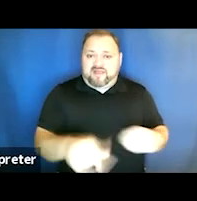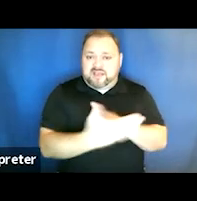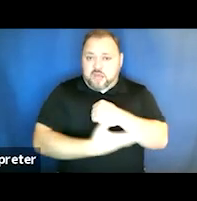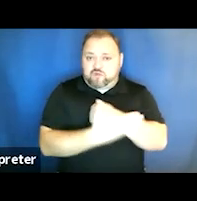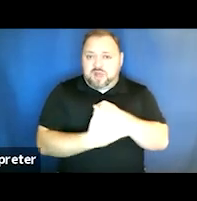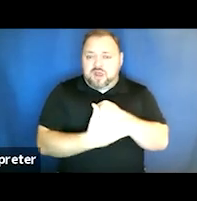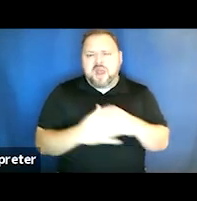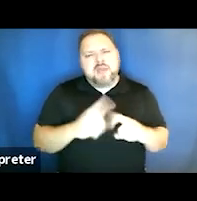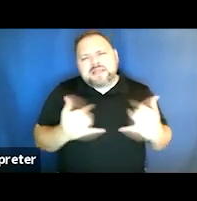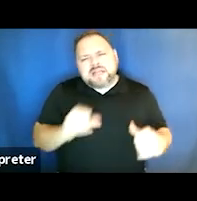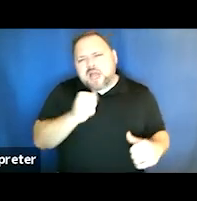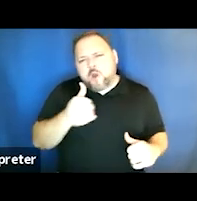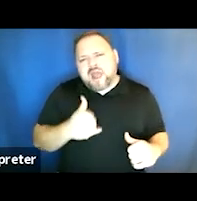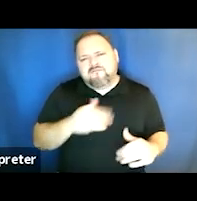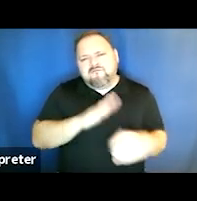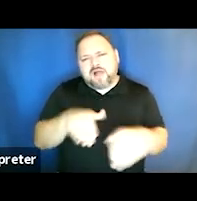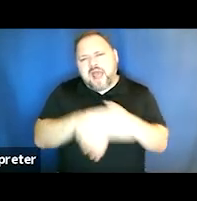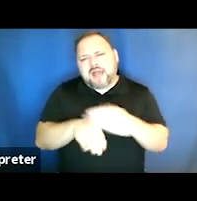and yet, I don't have full access to it.